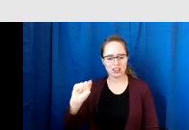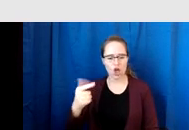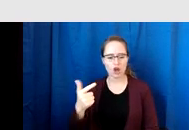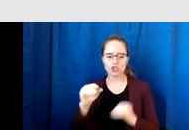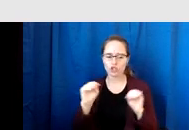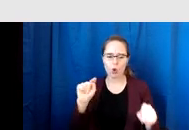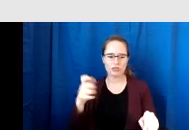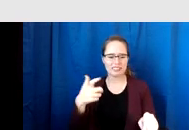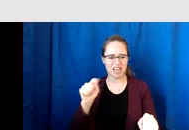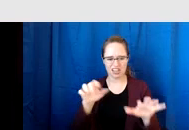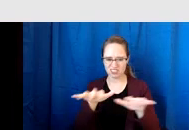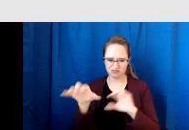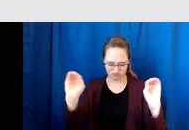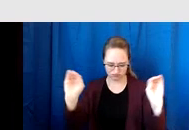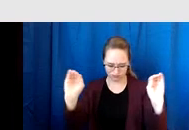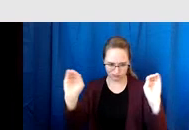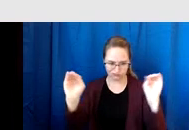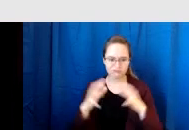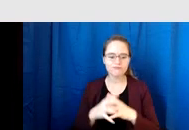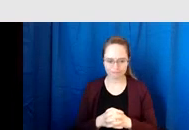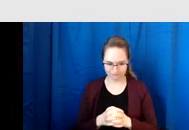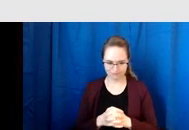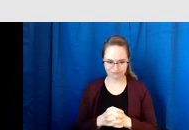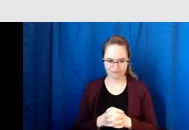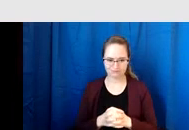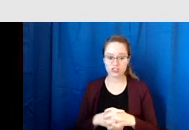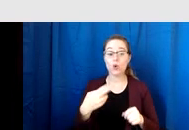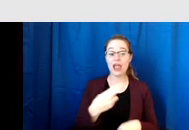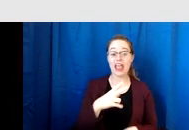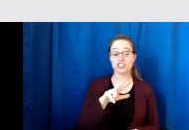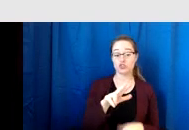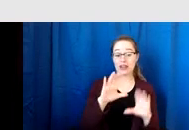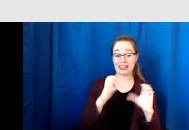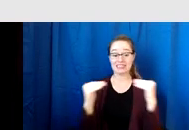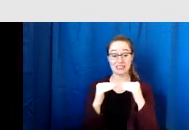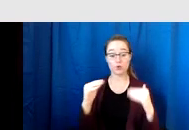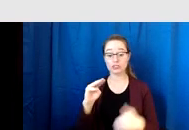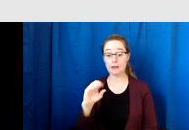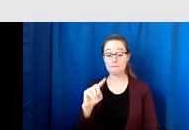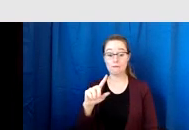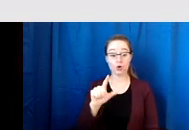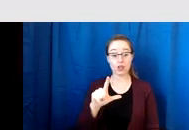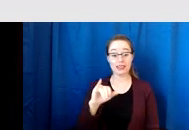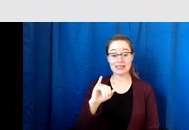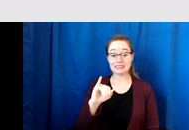So it said h3 class equals modal-title, id equals custom-title,